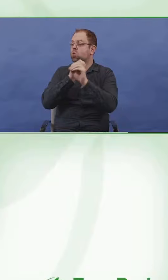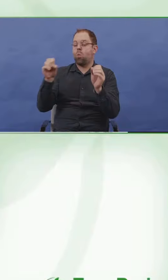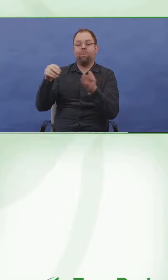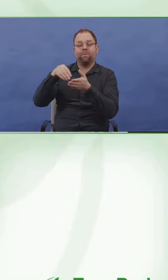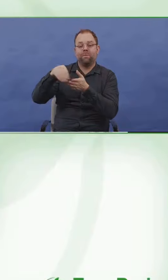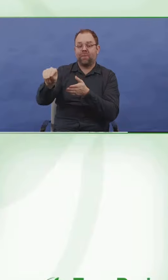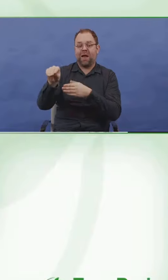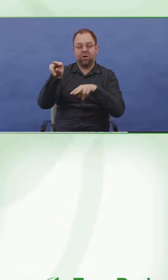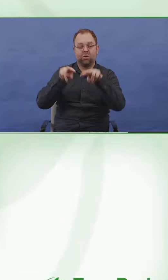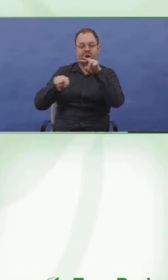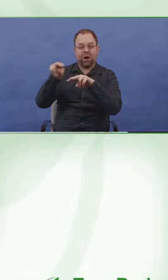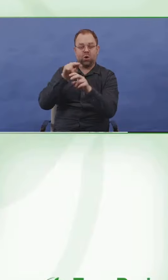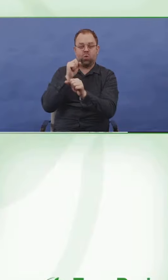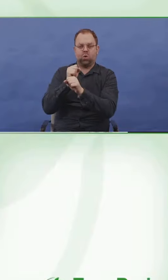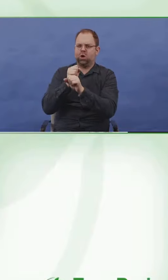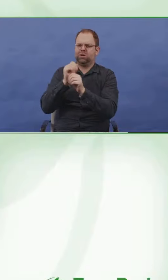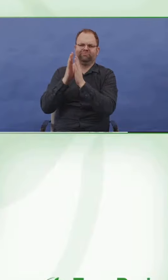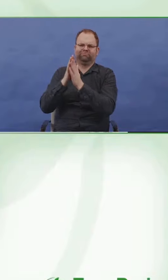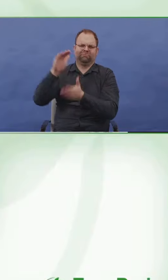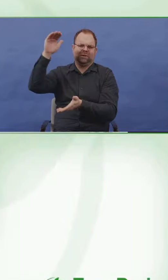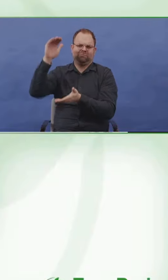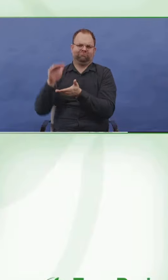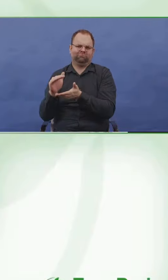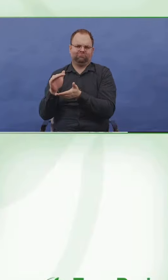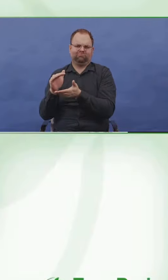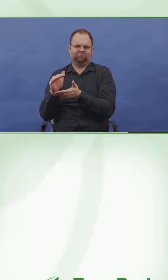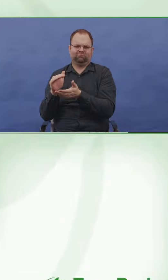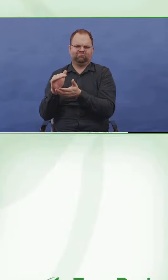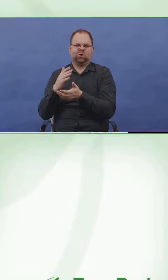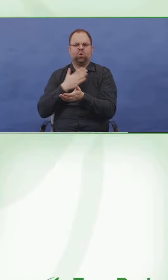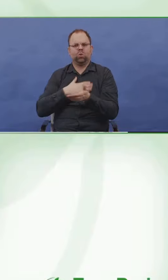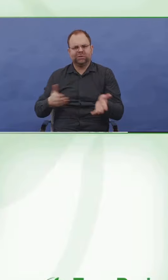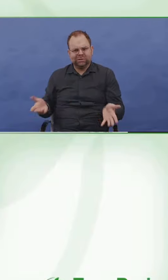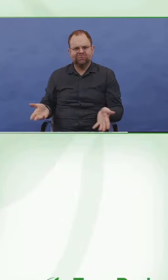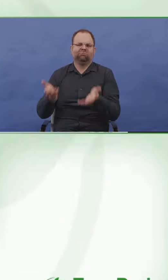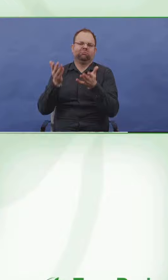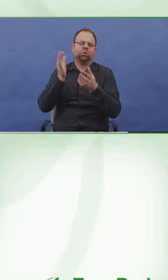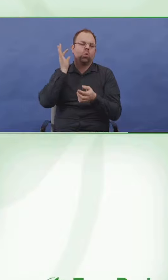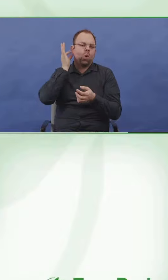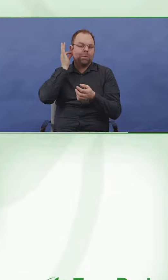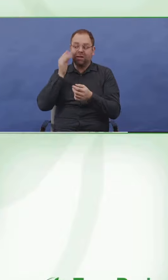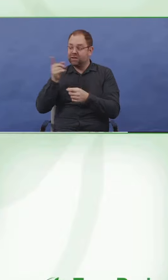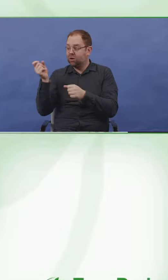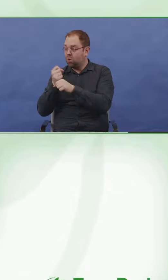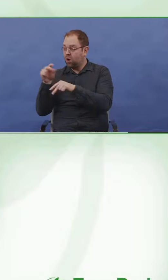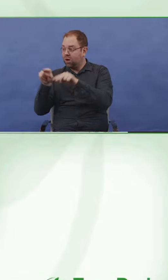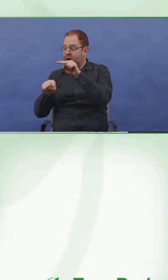Enabled third time used to provide quality care, and substitute care